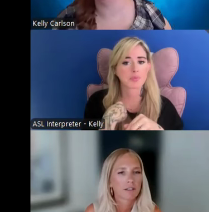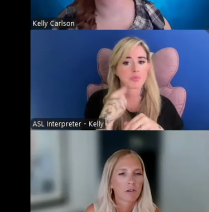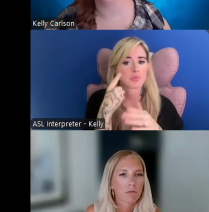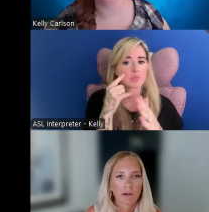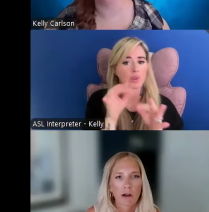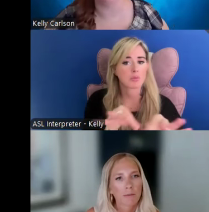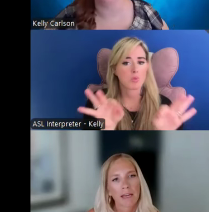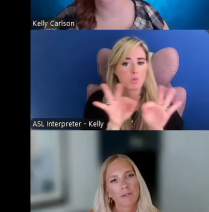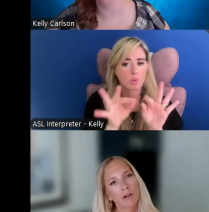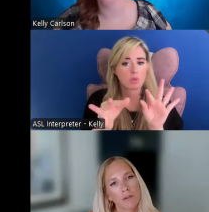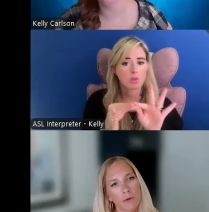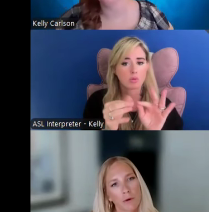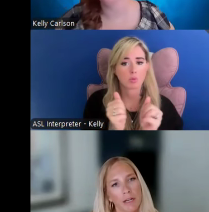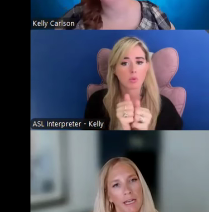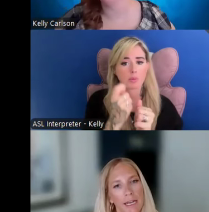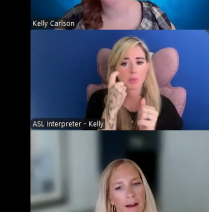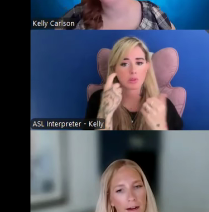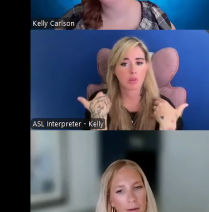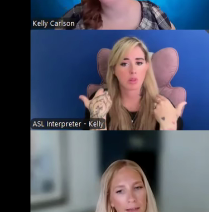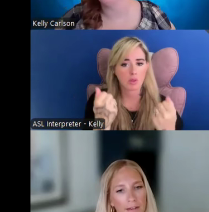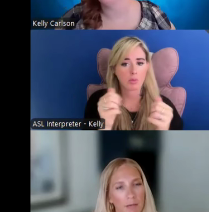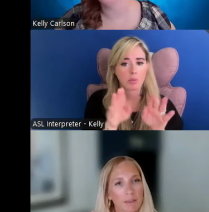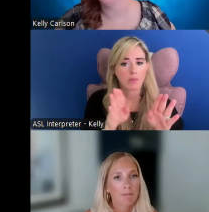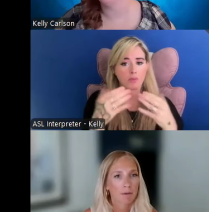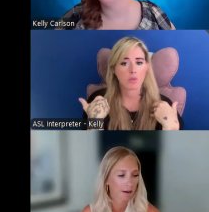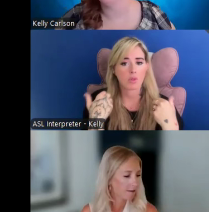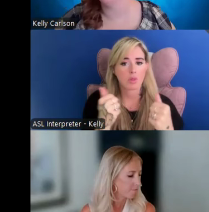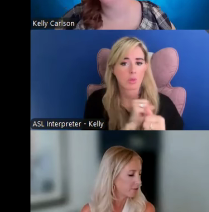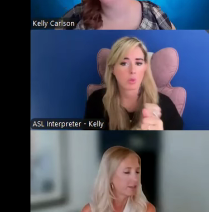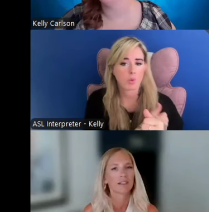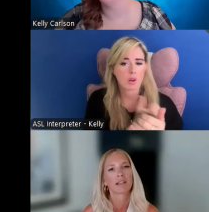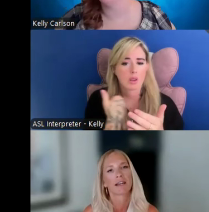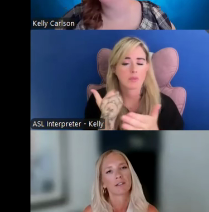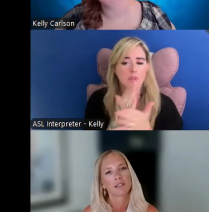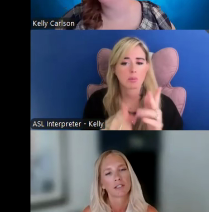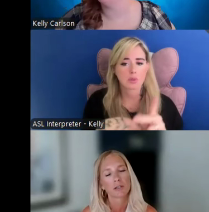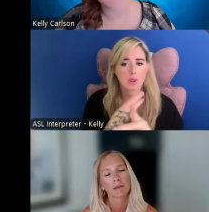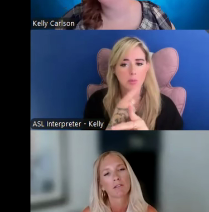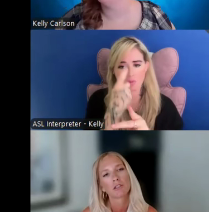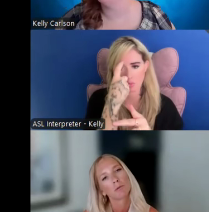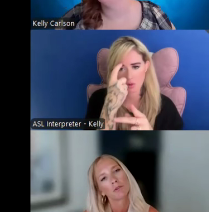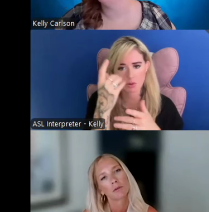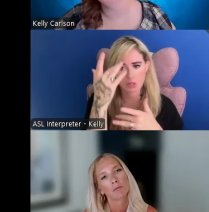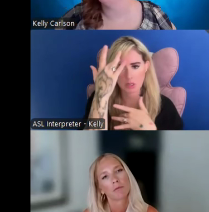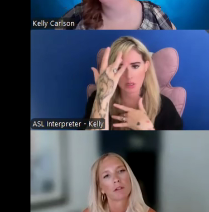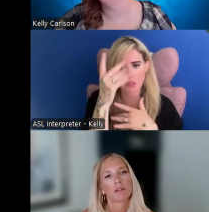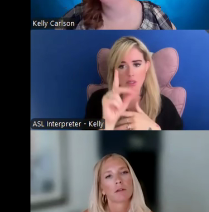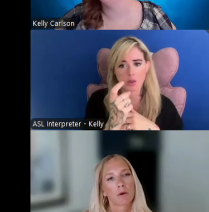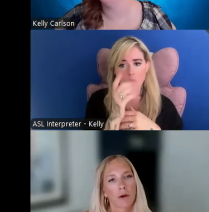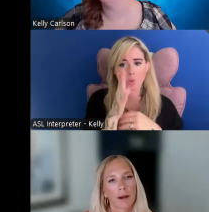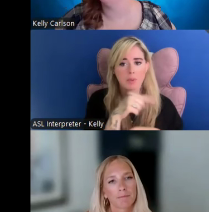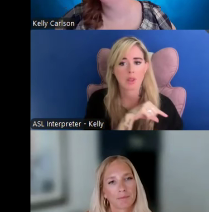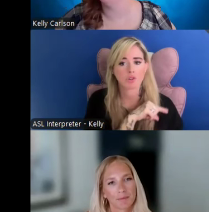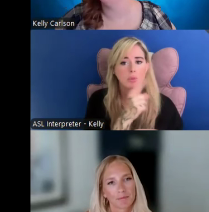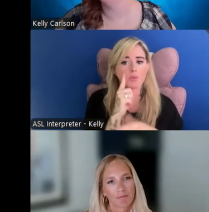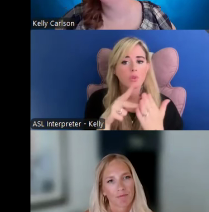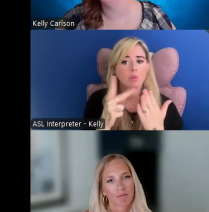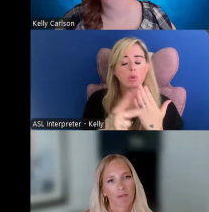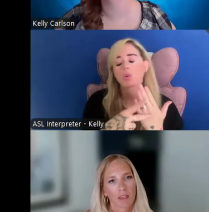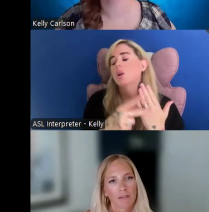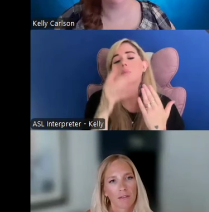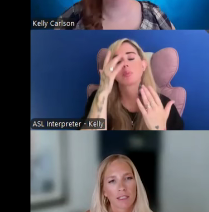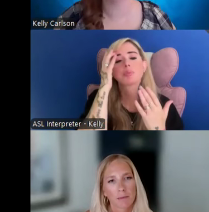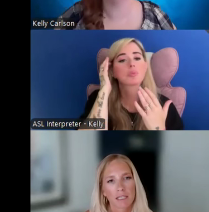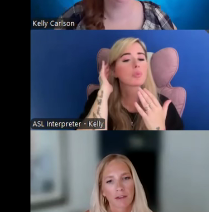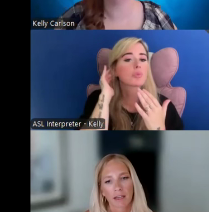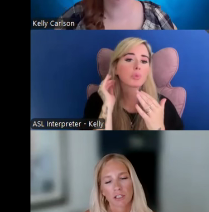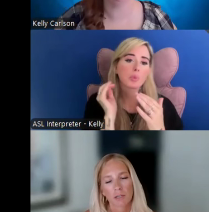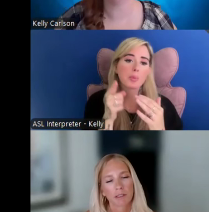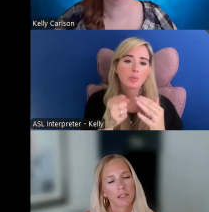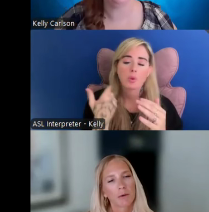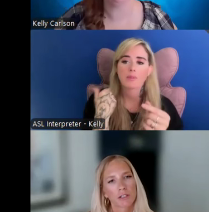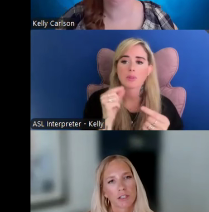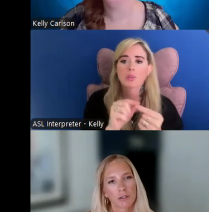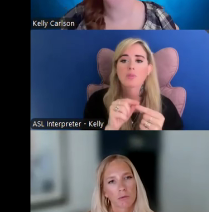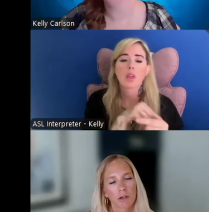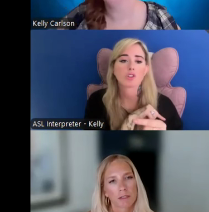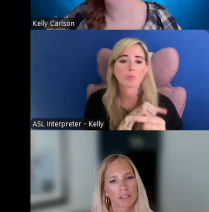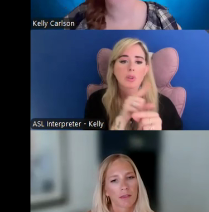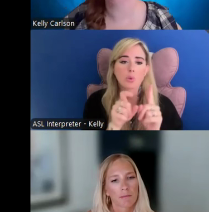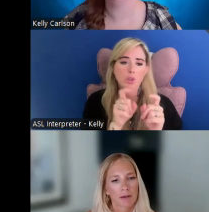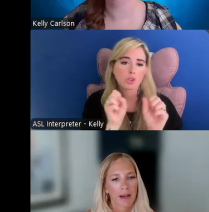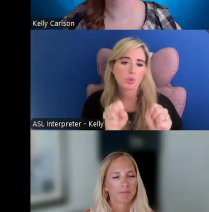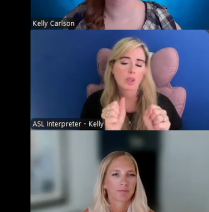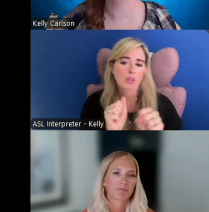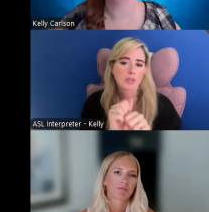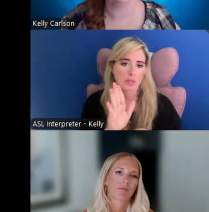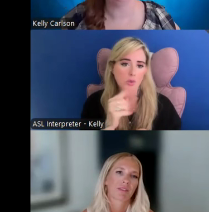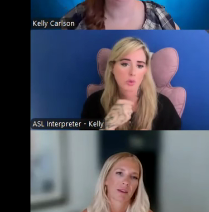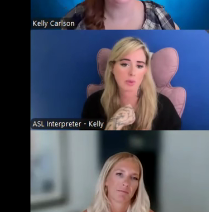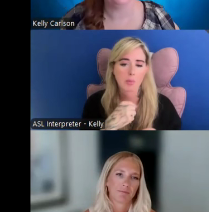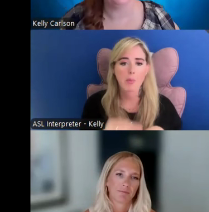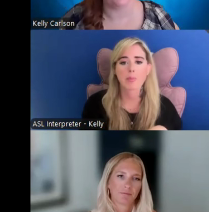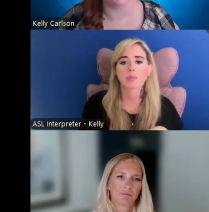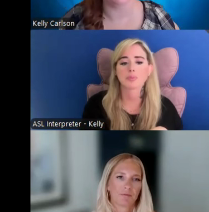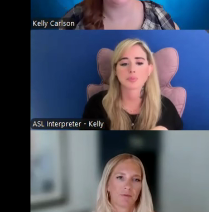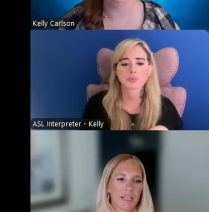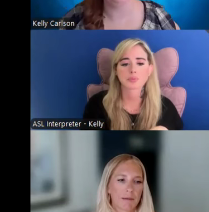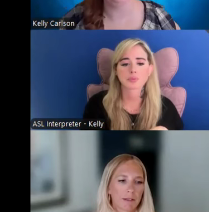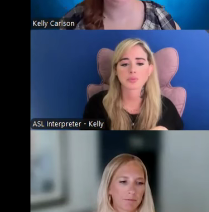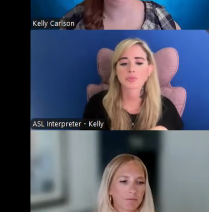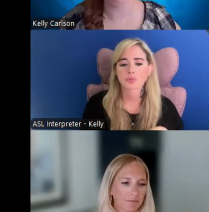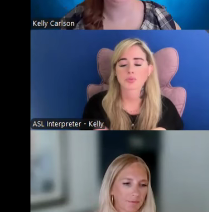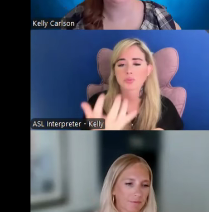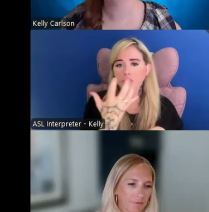I think as long as they're connected to their local mental health and behavioral health thowrt and have some type of mental health diagnosis they should be eligible for the program. If you get specific eligibility questions you're welcome to send them my way.